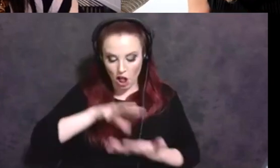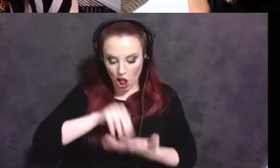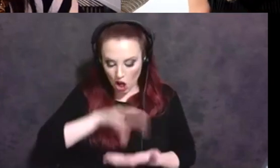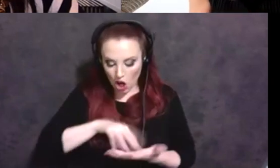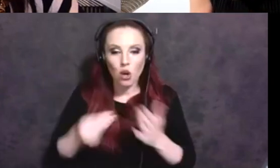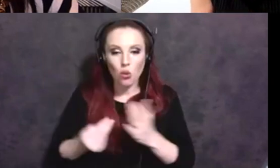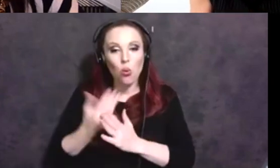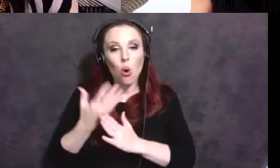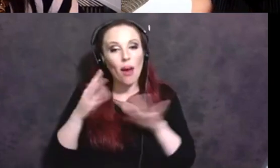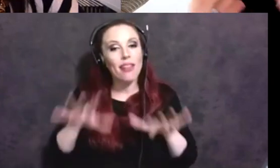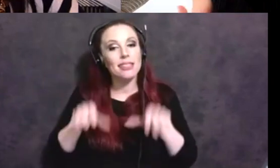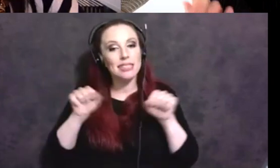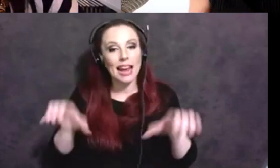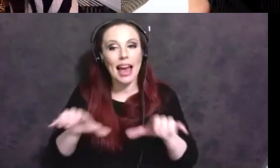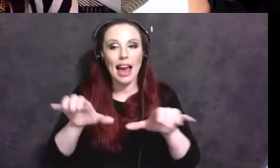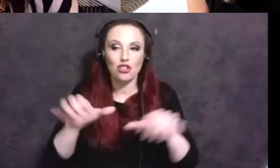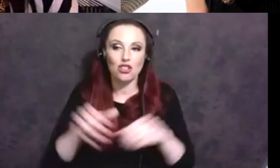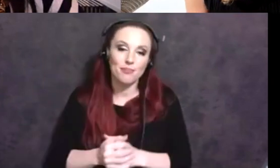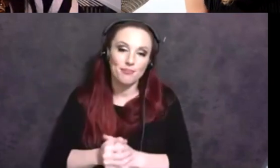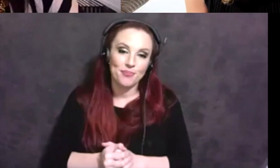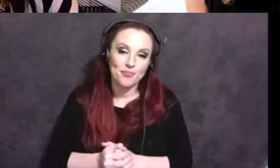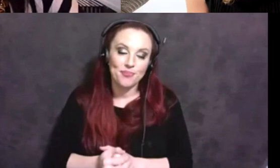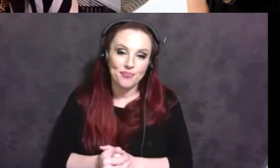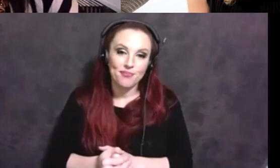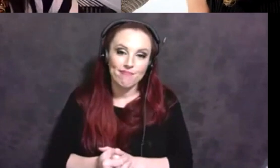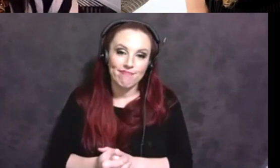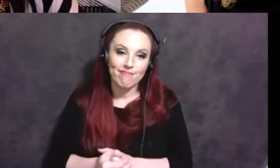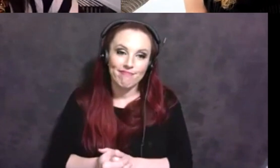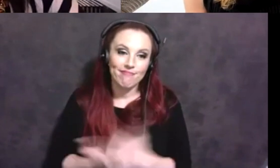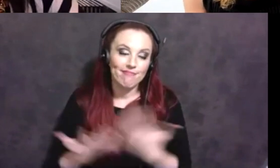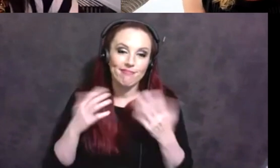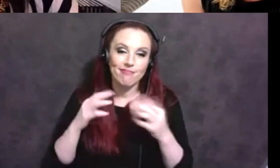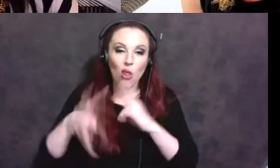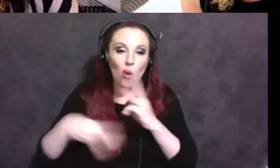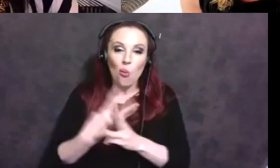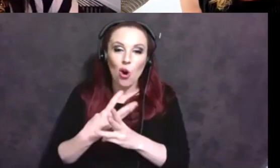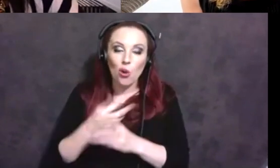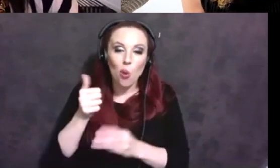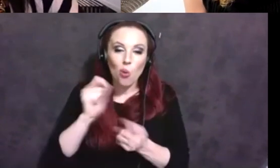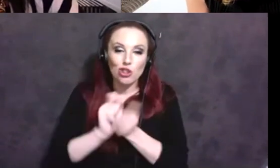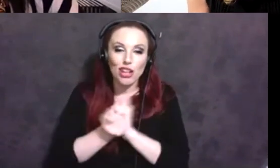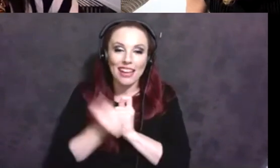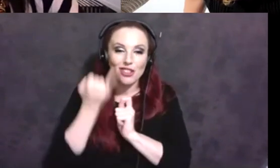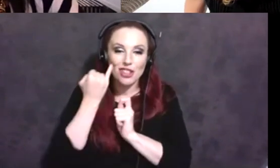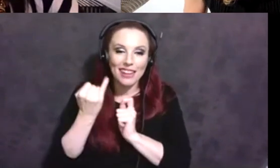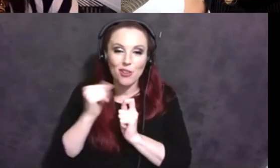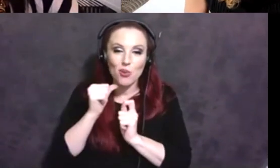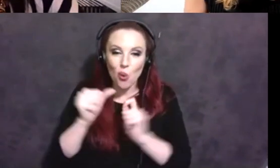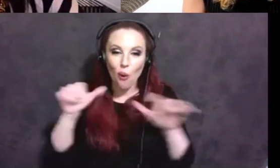work and that is getting uncomfortable, getting to know yourself, learning and growing and